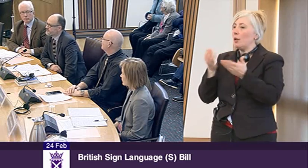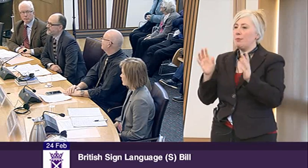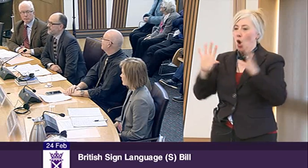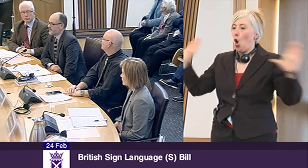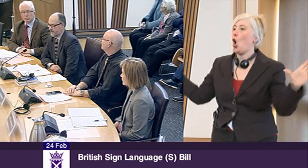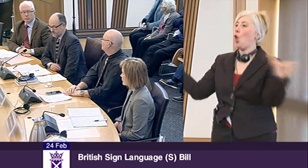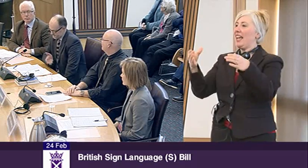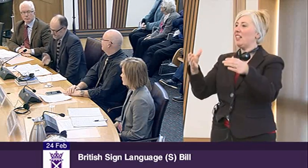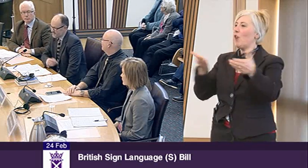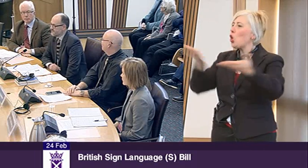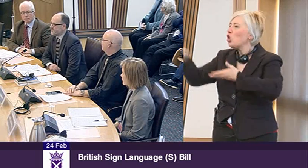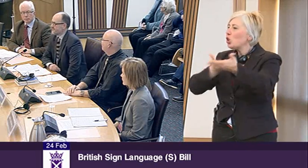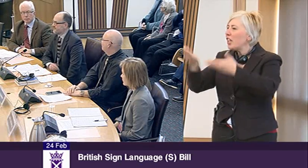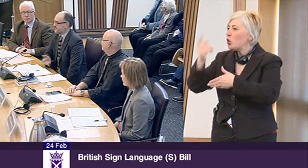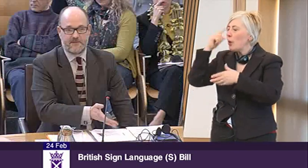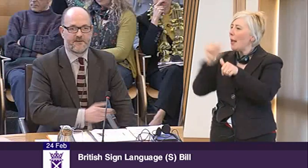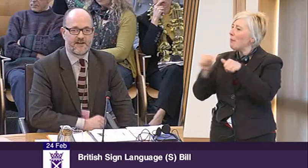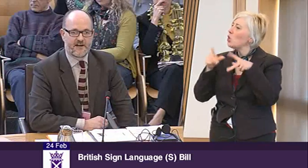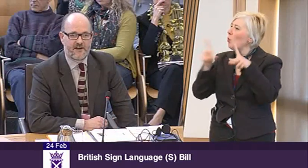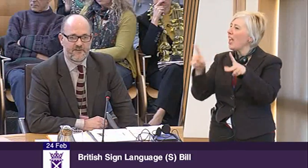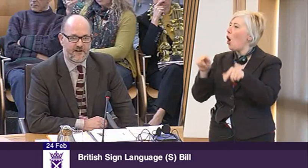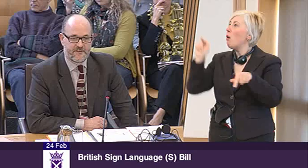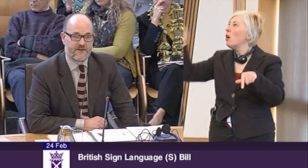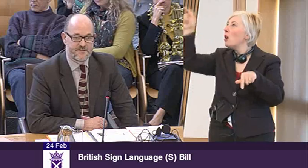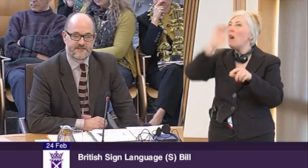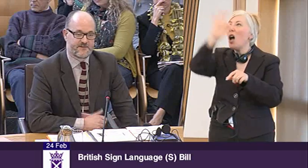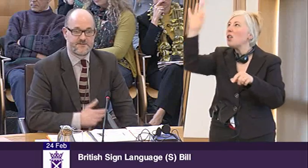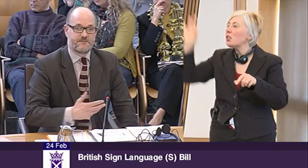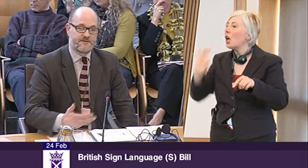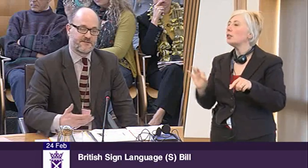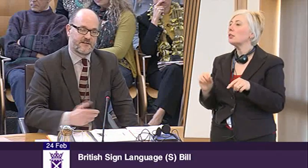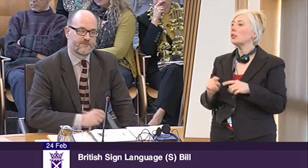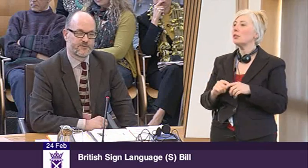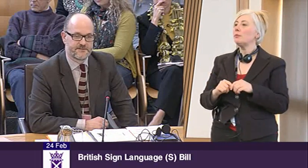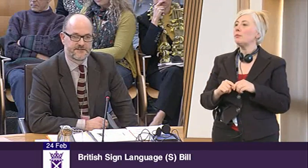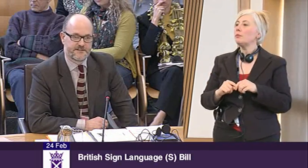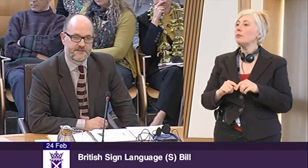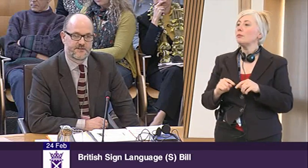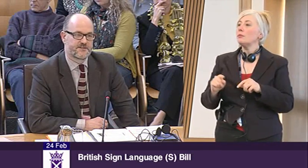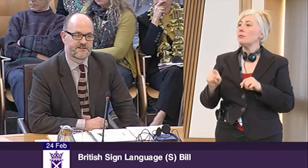Professor Turner: As I have indicated, a spirit of consultation is abroad in the country as